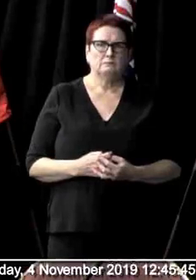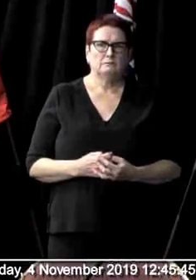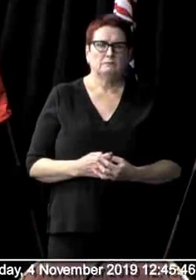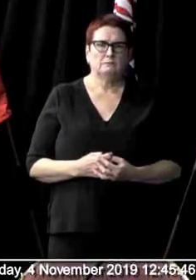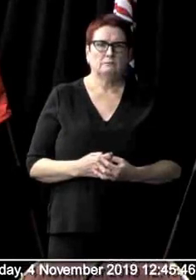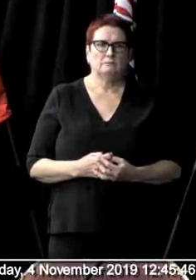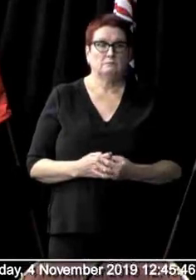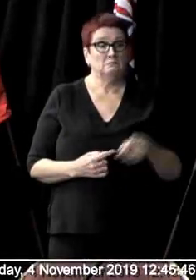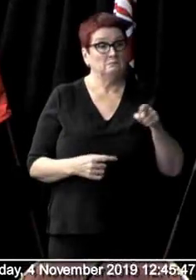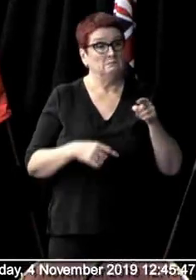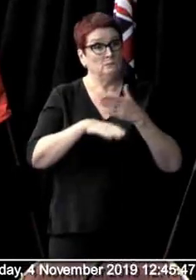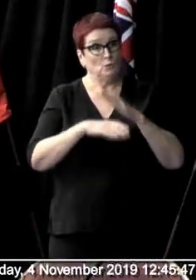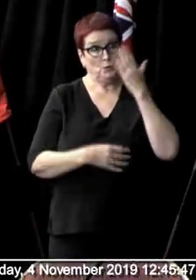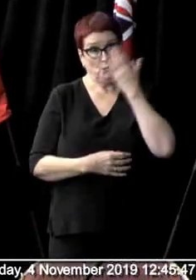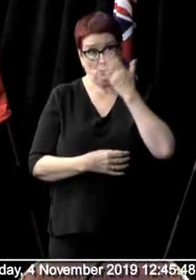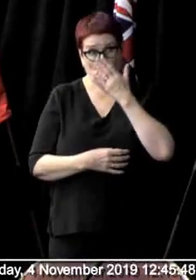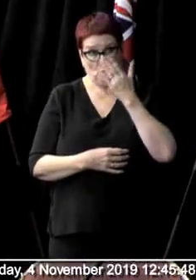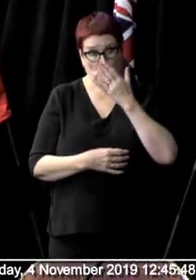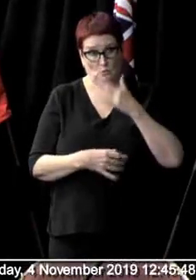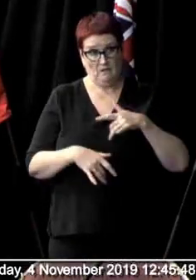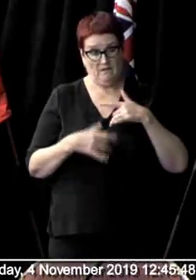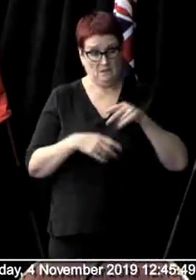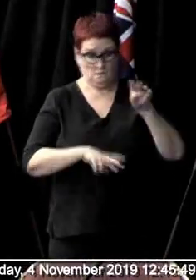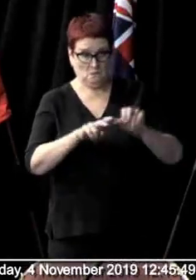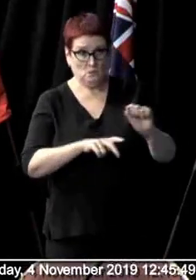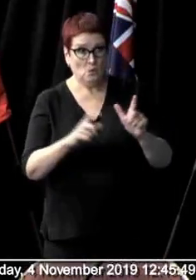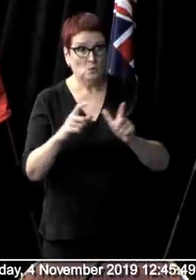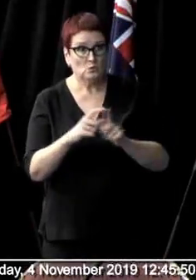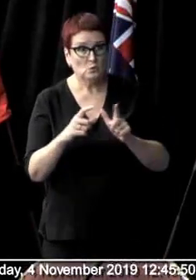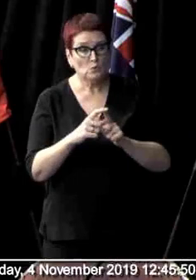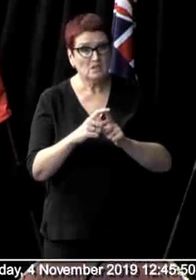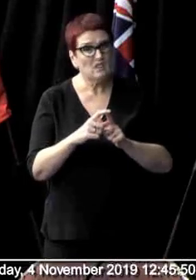that school see your daughter as an authentic learner?